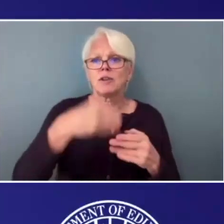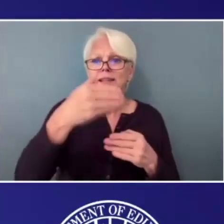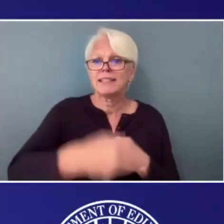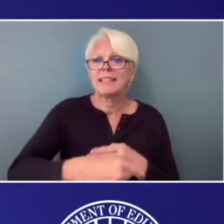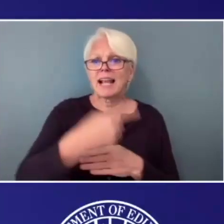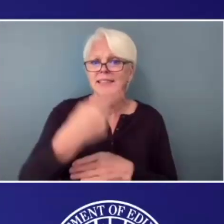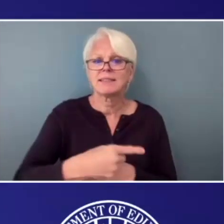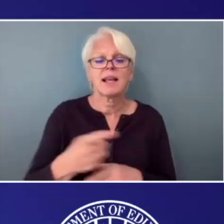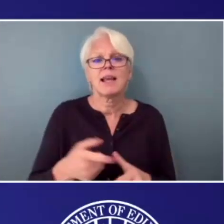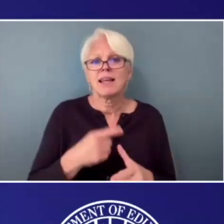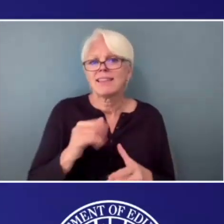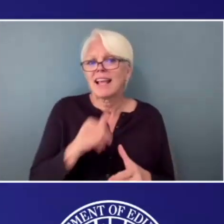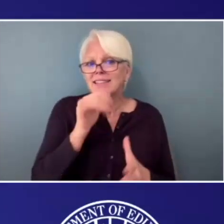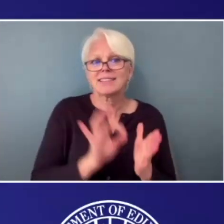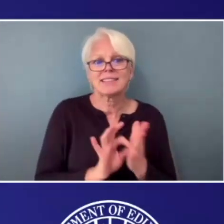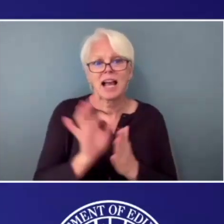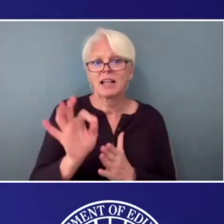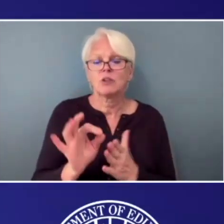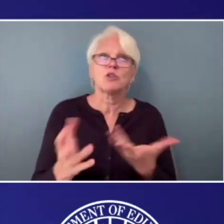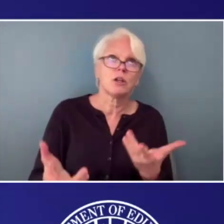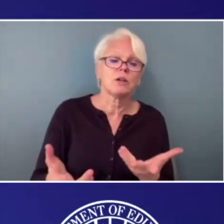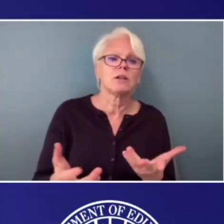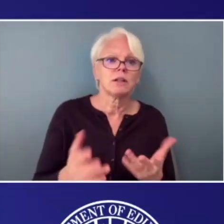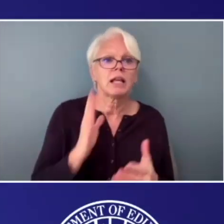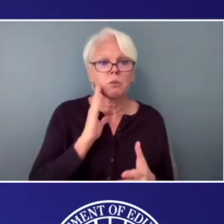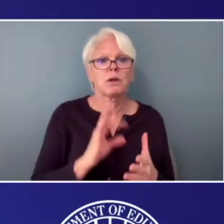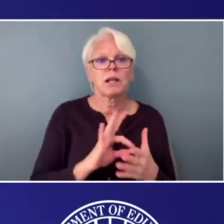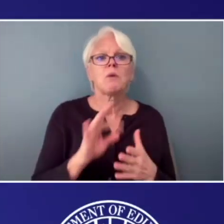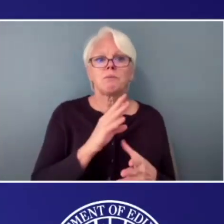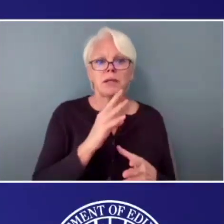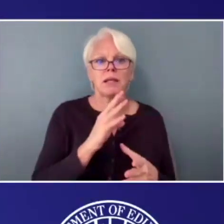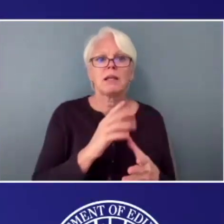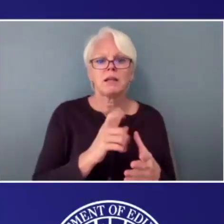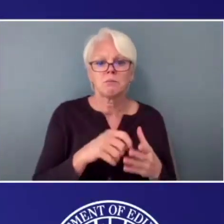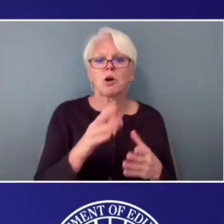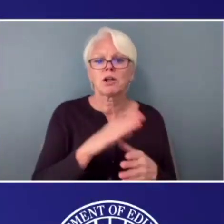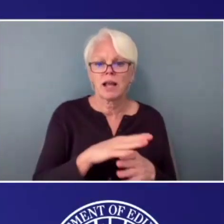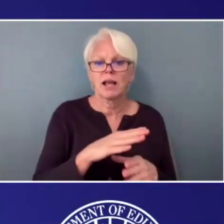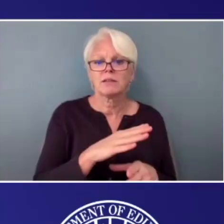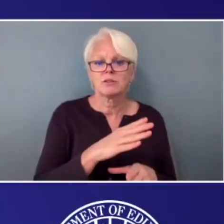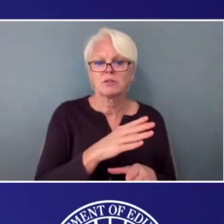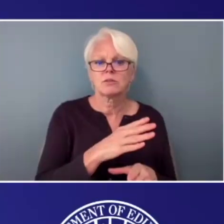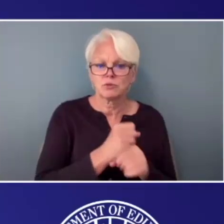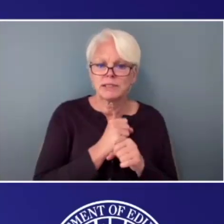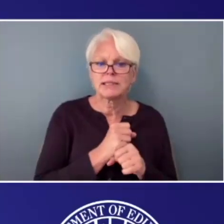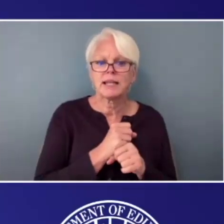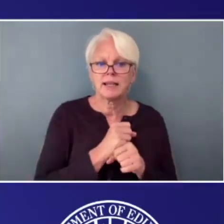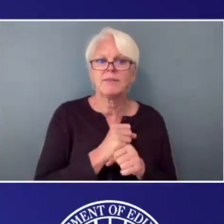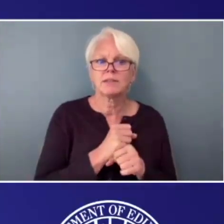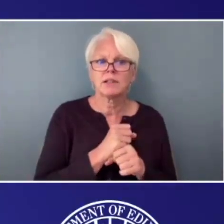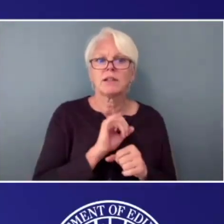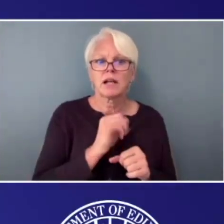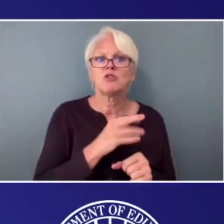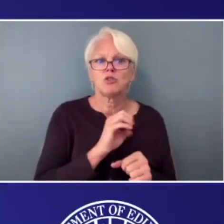that doesn't count? It would count. It would have been marked as received by the bank. But I guess if a person submits via paper